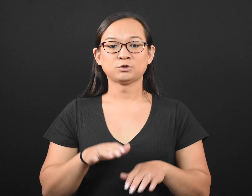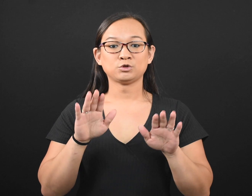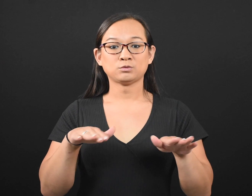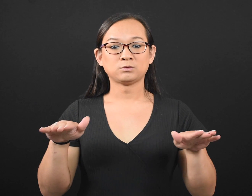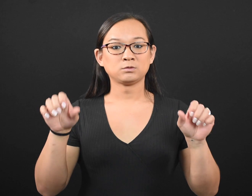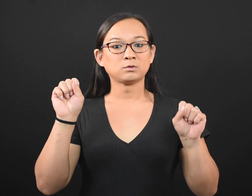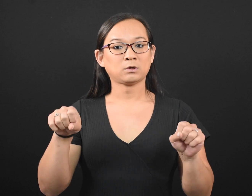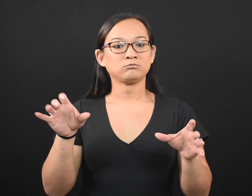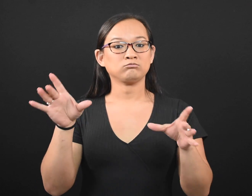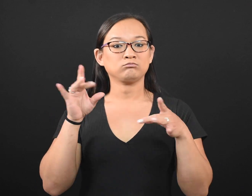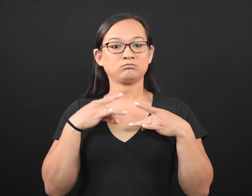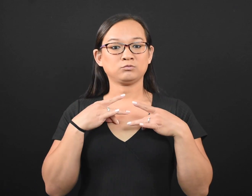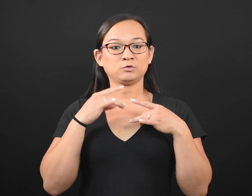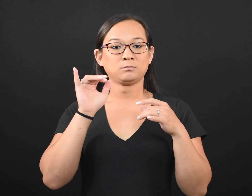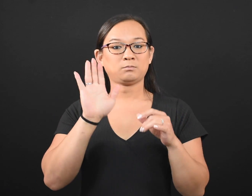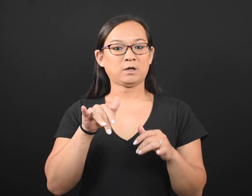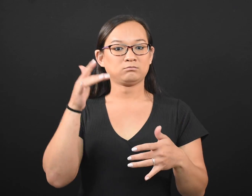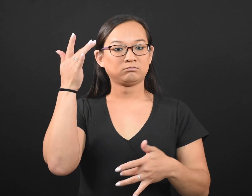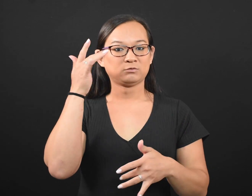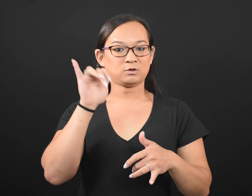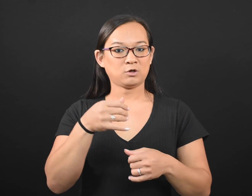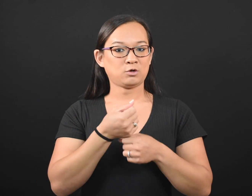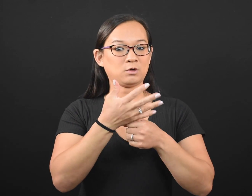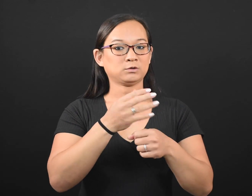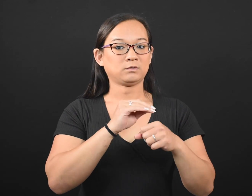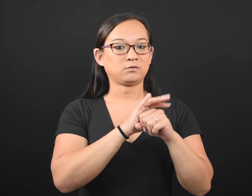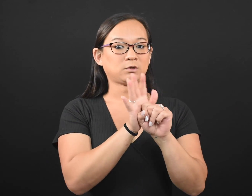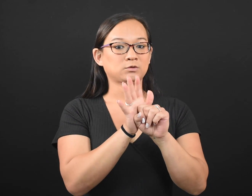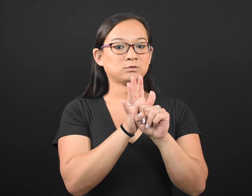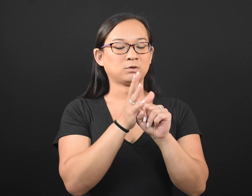Children can be infected with the virus that causes COVID-19